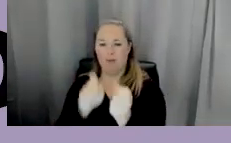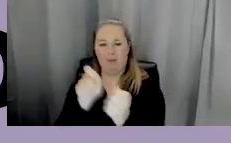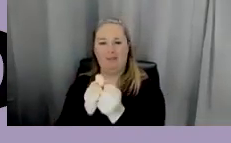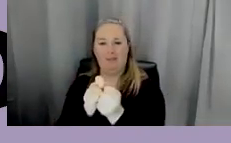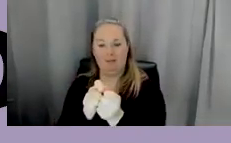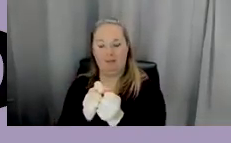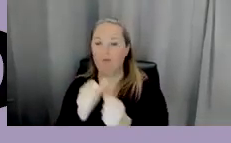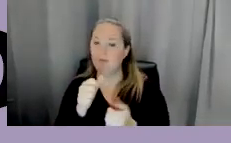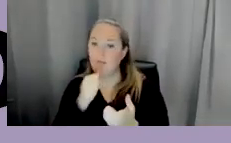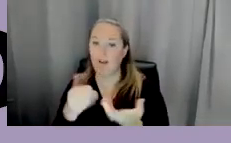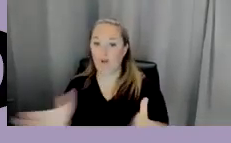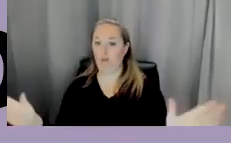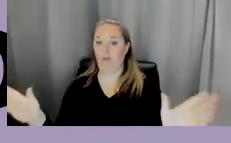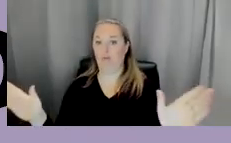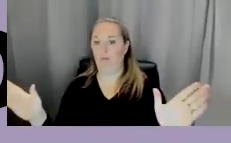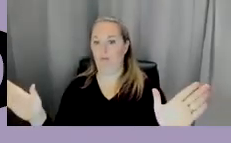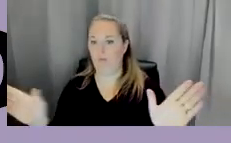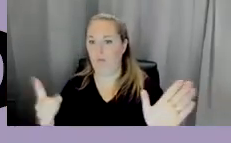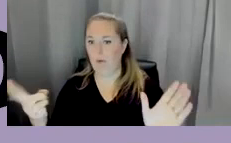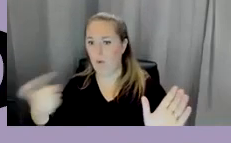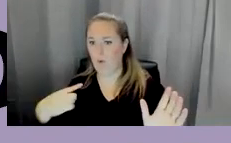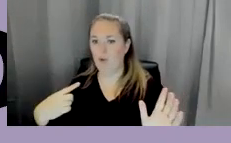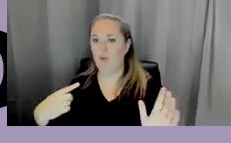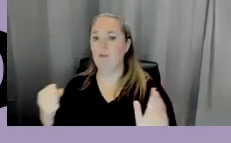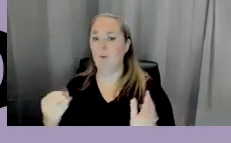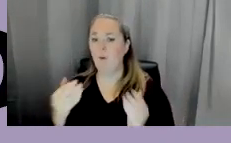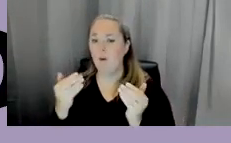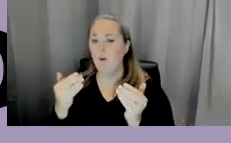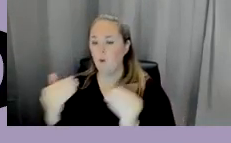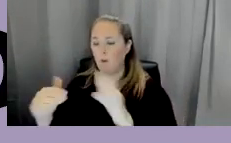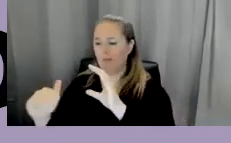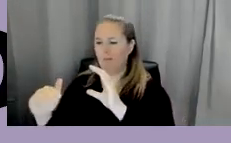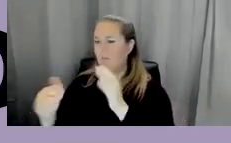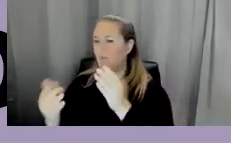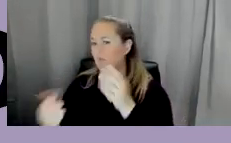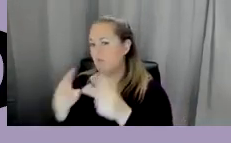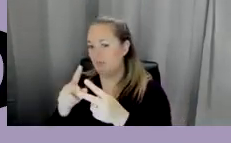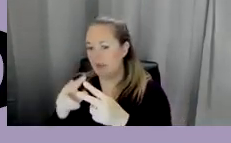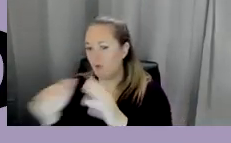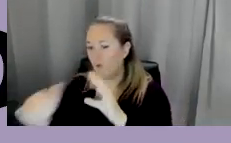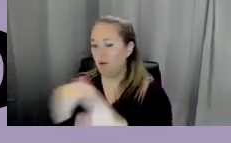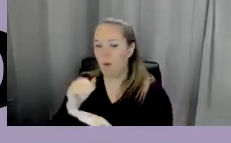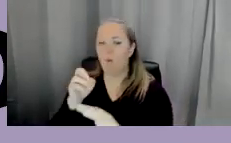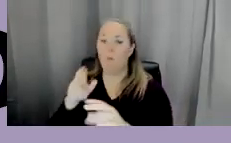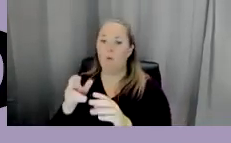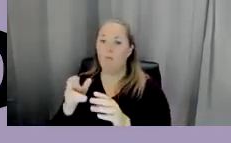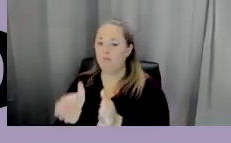AND IF THERE WONDERING OR CONCERNED ABOUT WHETHER OR NOT THOSE WILL BE ELIGIBLE, I THINK IT WILL BE EASIER TO